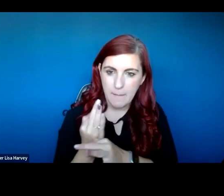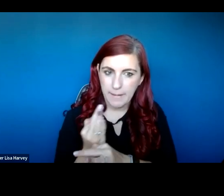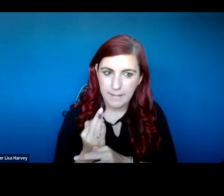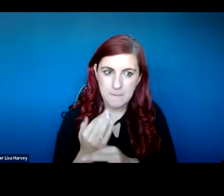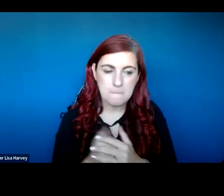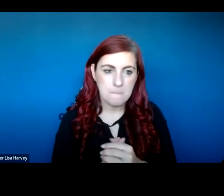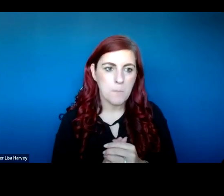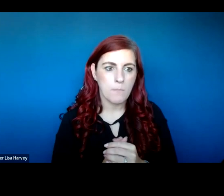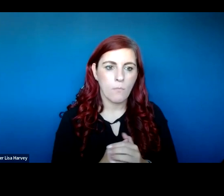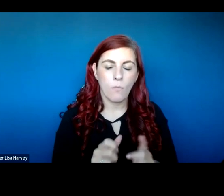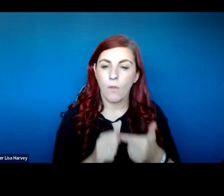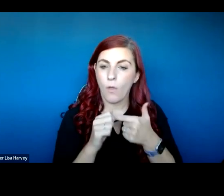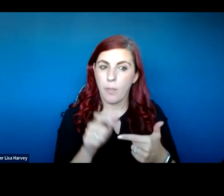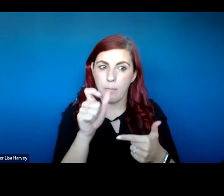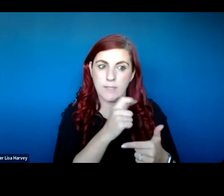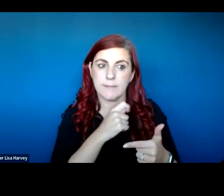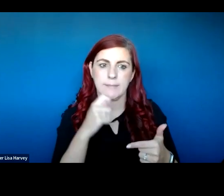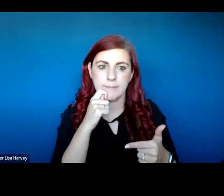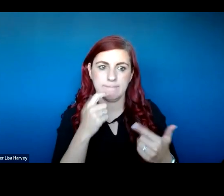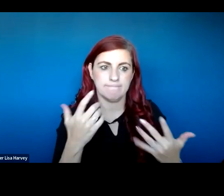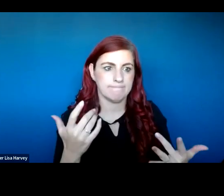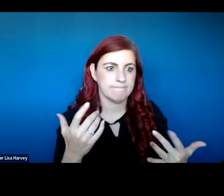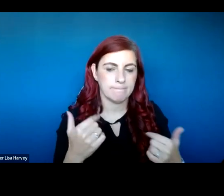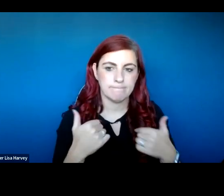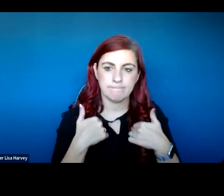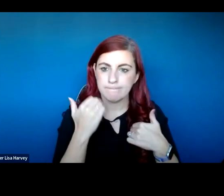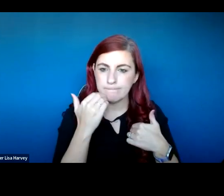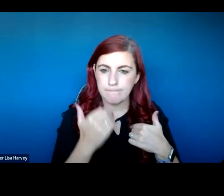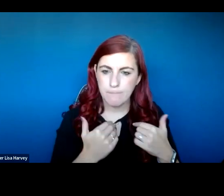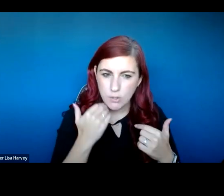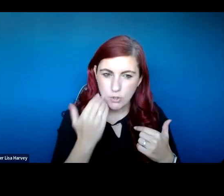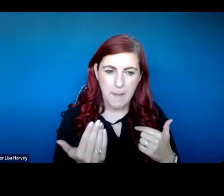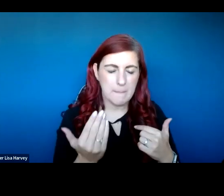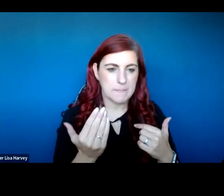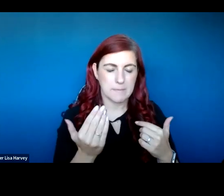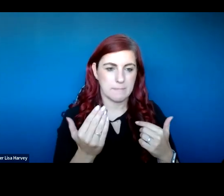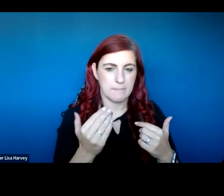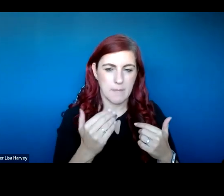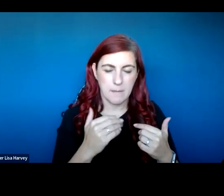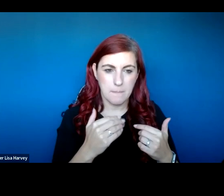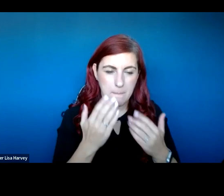Another participant commented, "I feel so ashamed that I am unemployed and